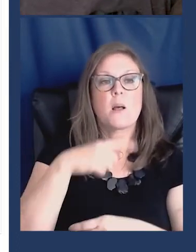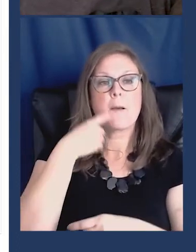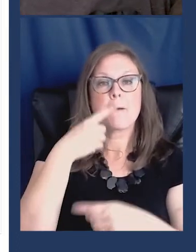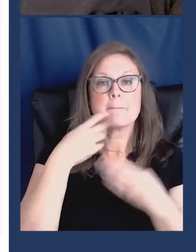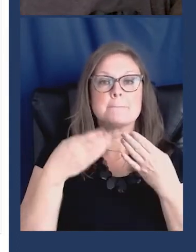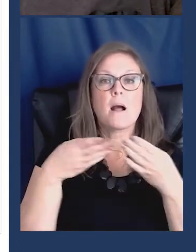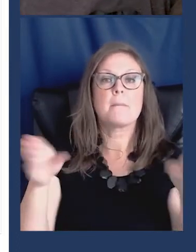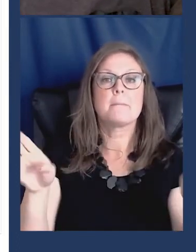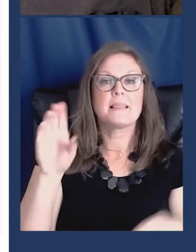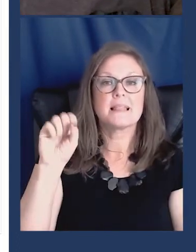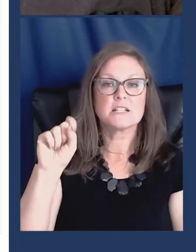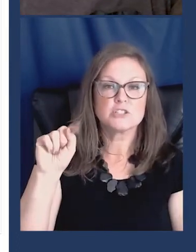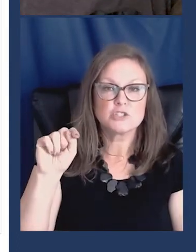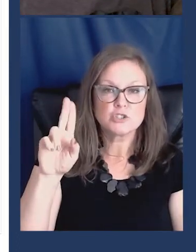integration demo.